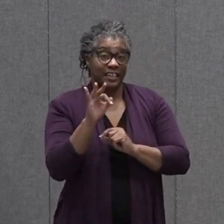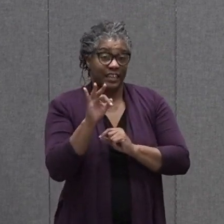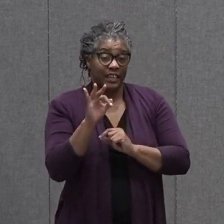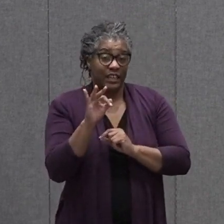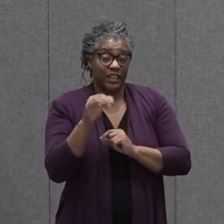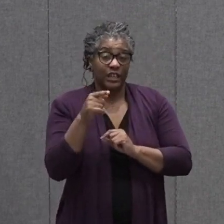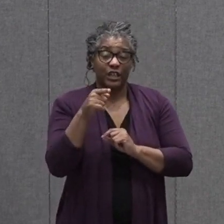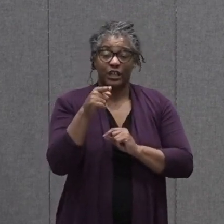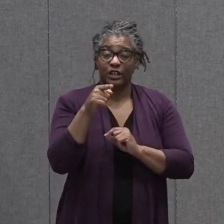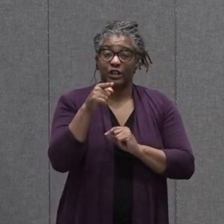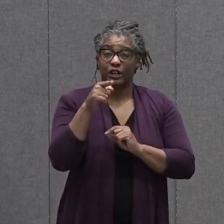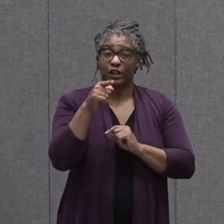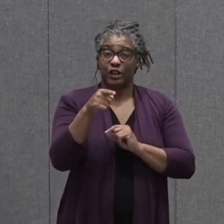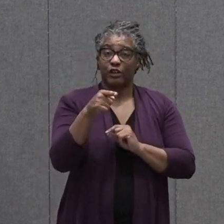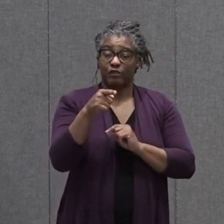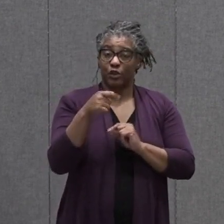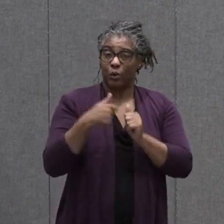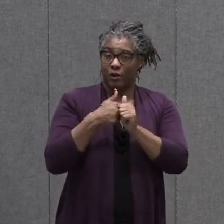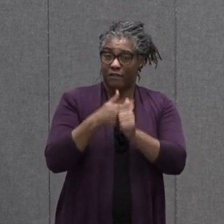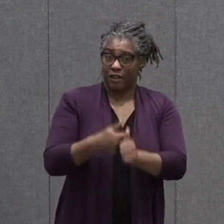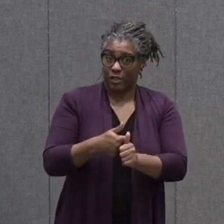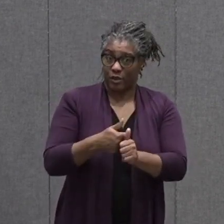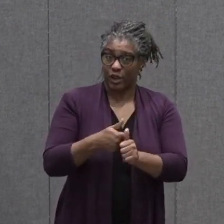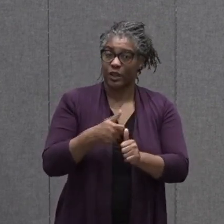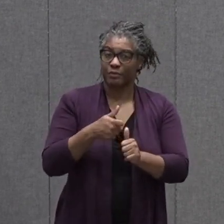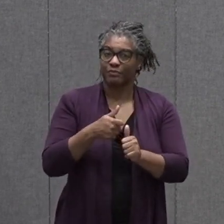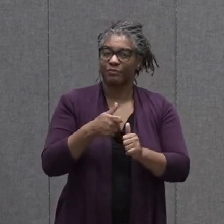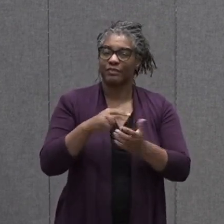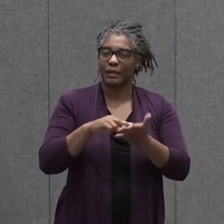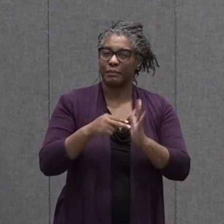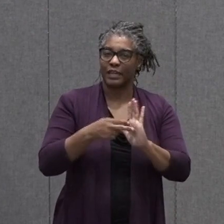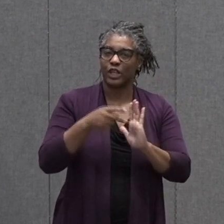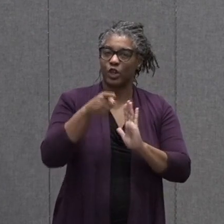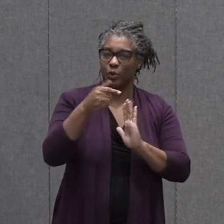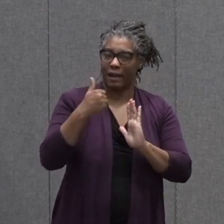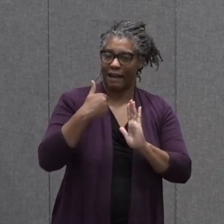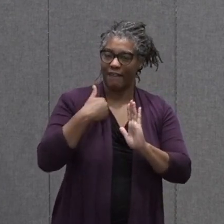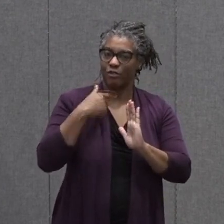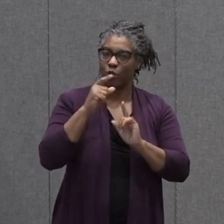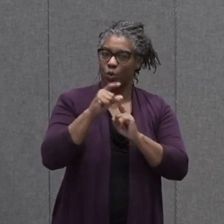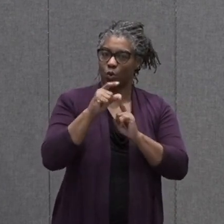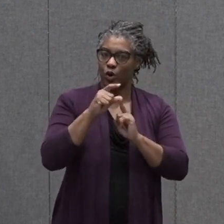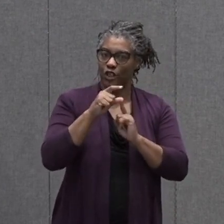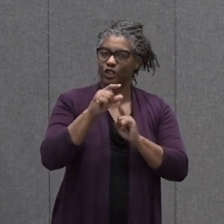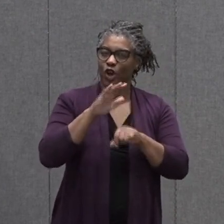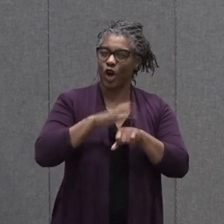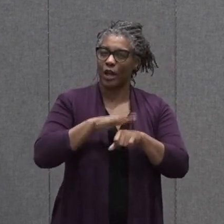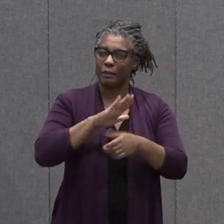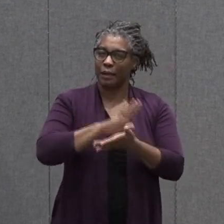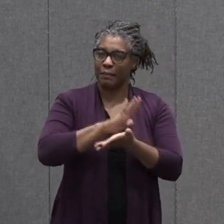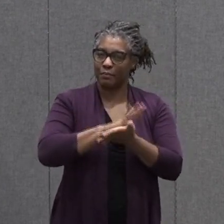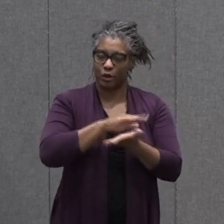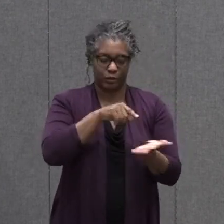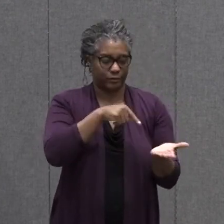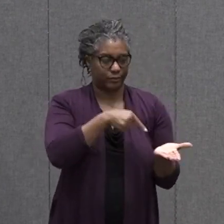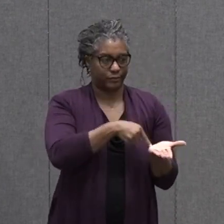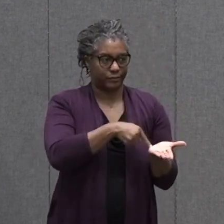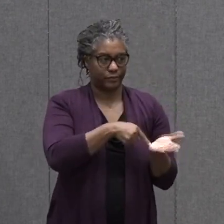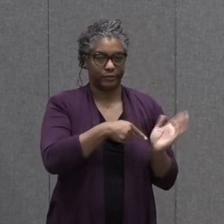on a smaller piece of paper. I'm going to cut those letters up today, so that we can move them around and make new words.